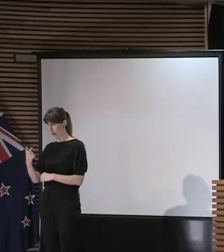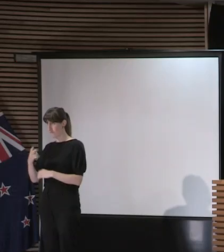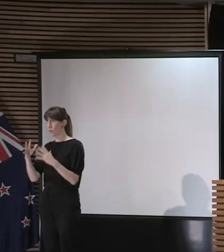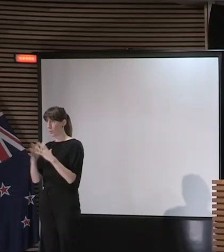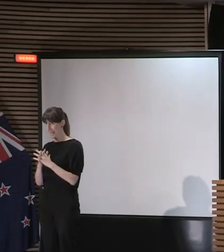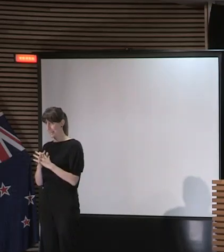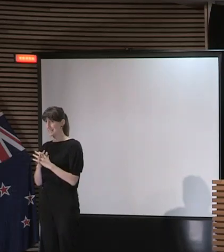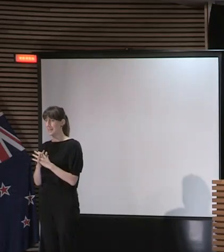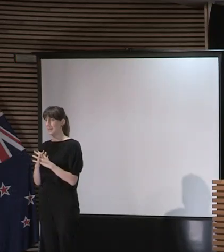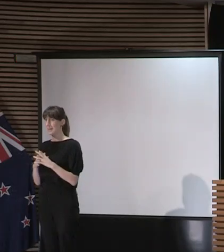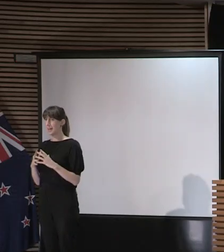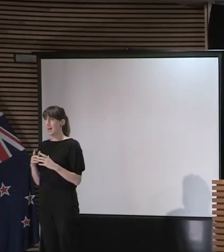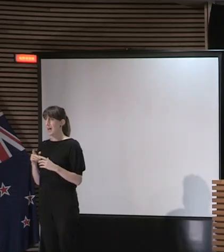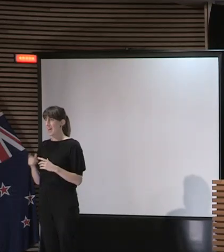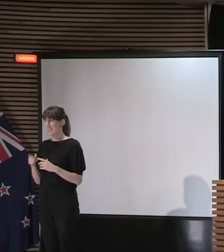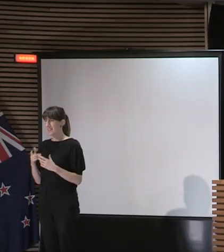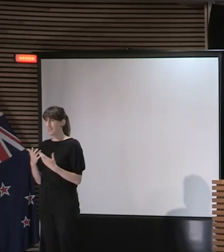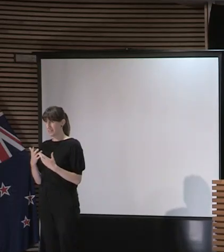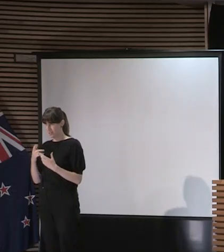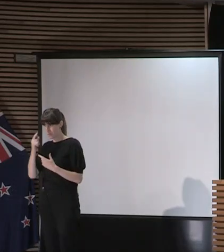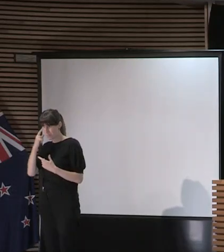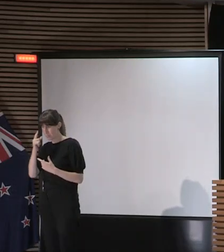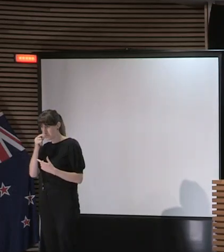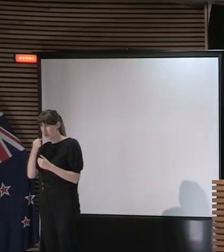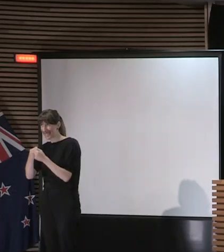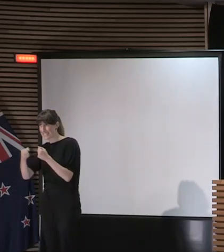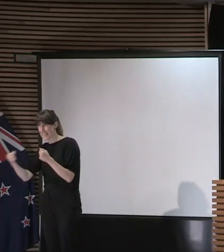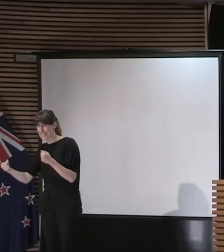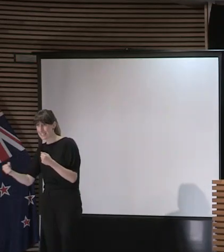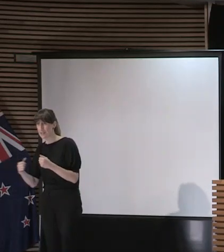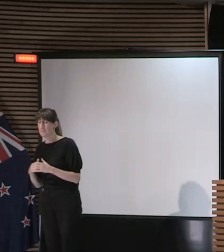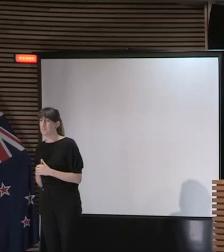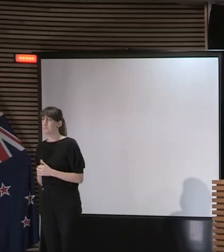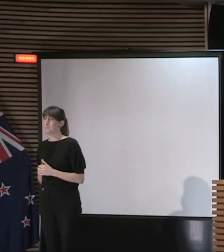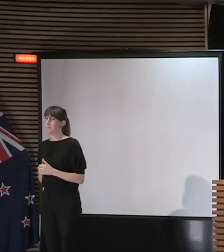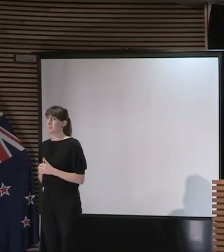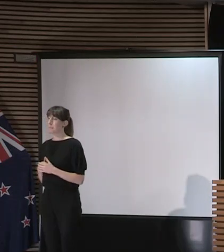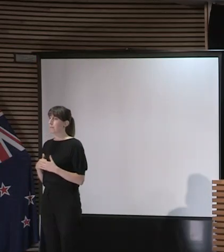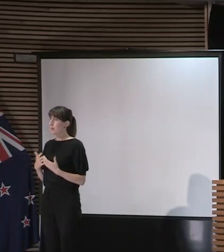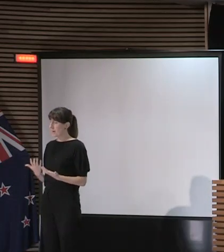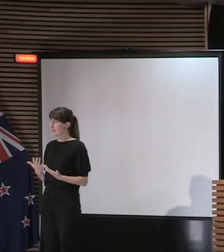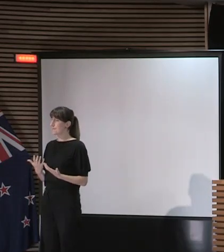extended from 12 weeks for those sectors who are hard hit and won't get back to normal? That's